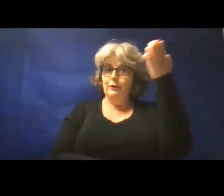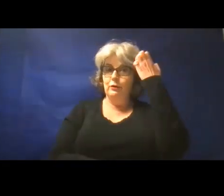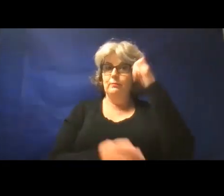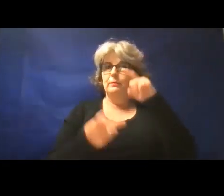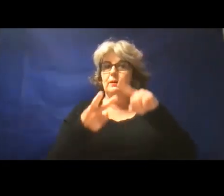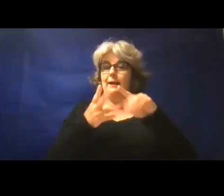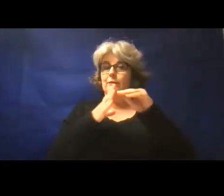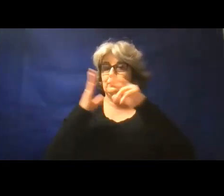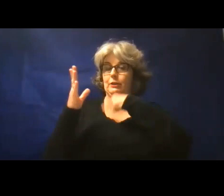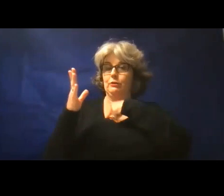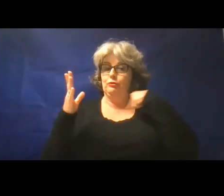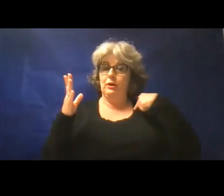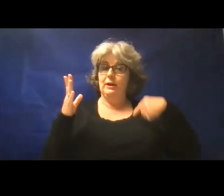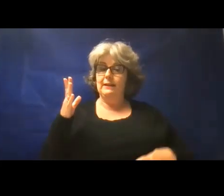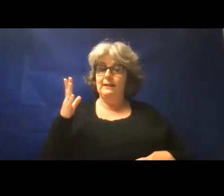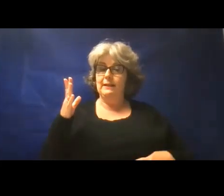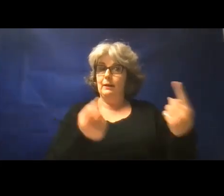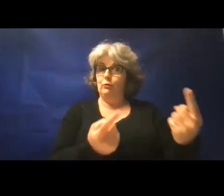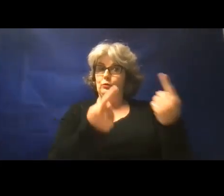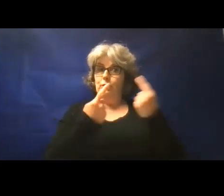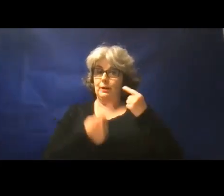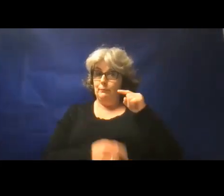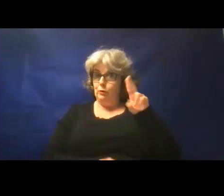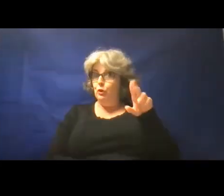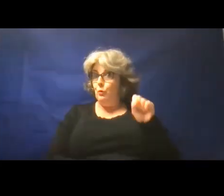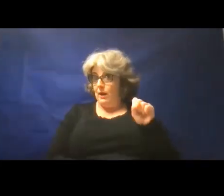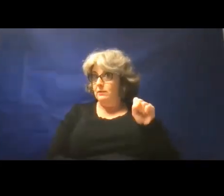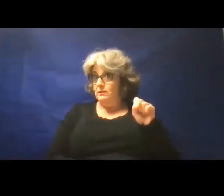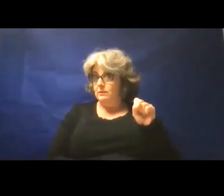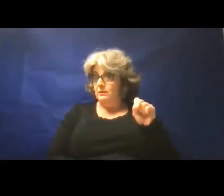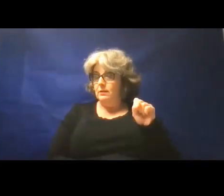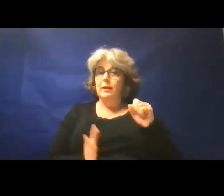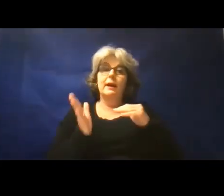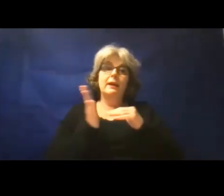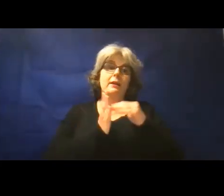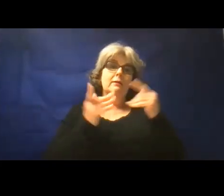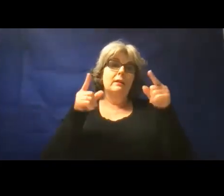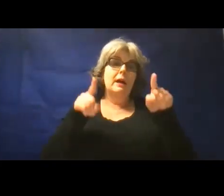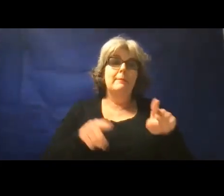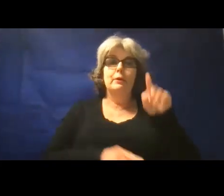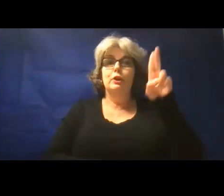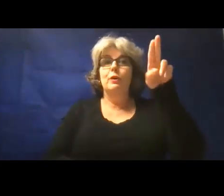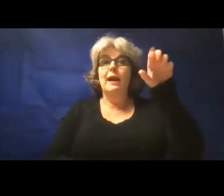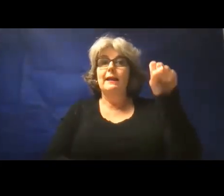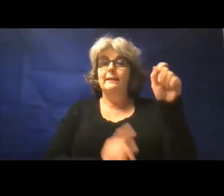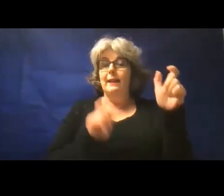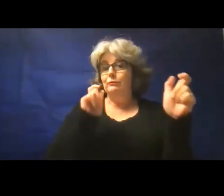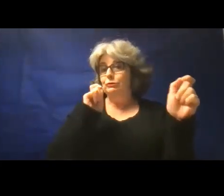wishing to travel to the u.s and it's often the case when the u.s makes changes of those kind